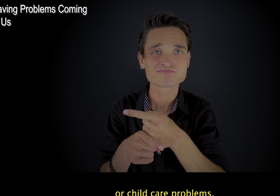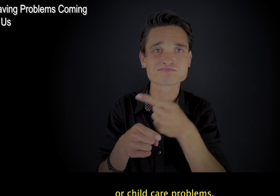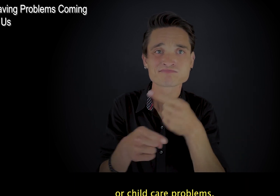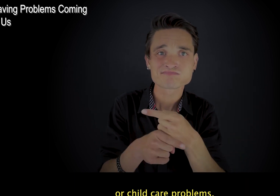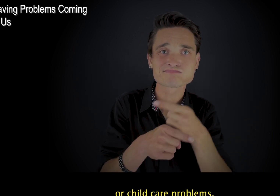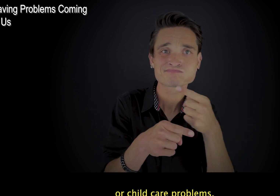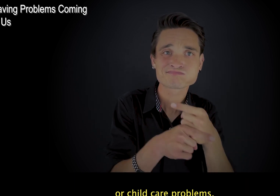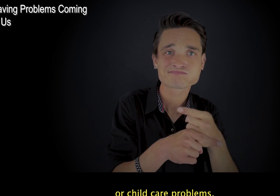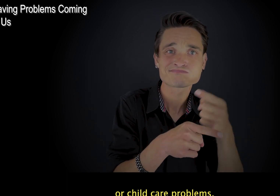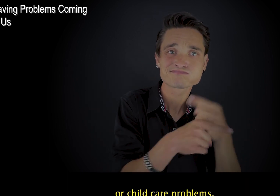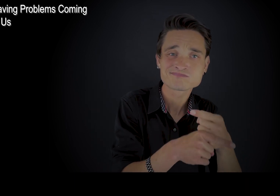or child care problems.